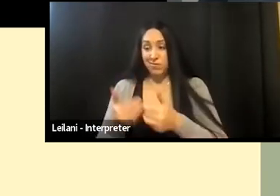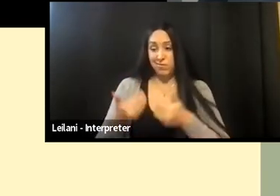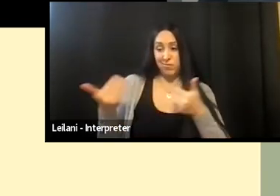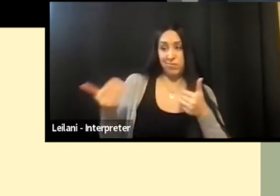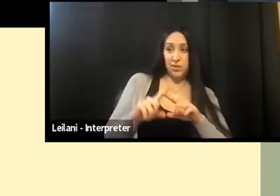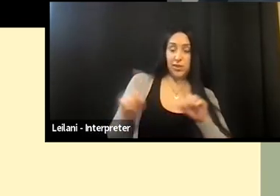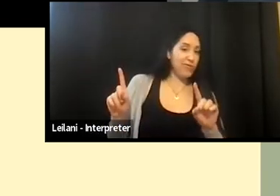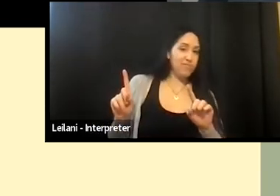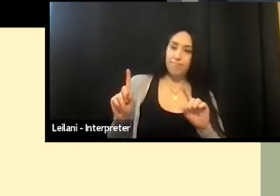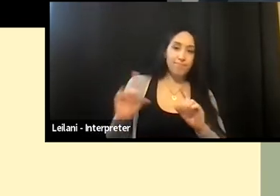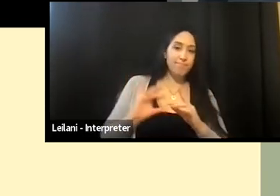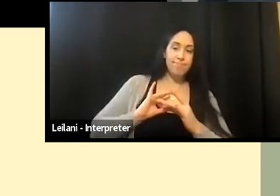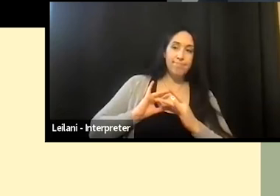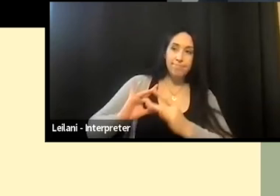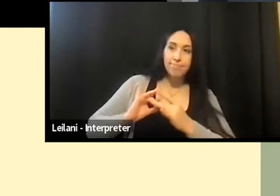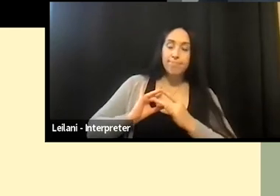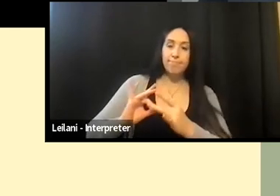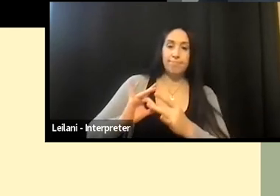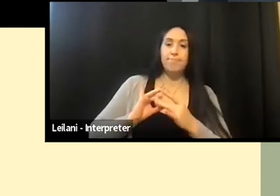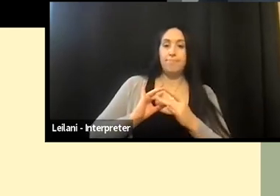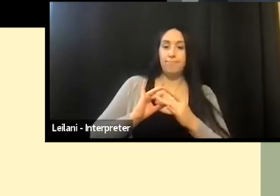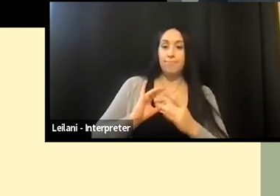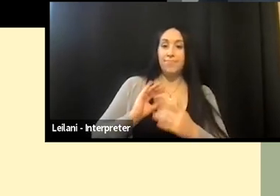of our work for justice and equity and inclusion.